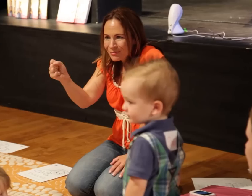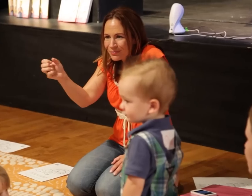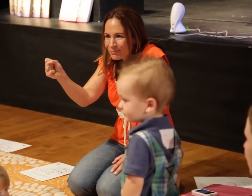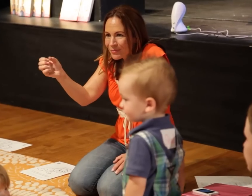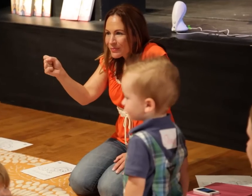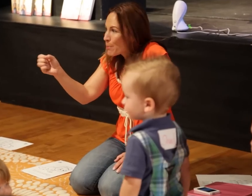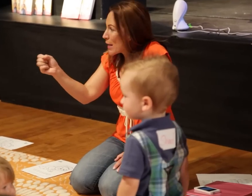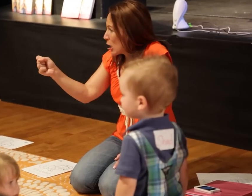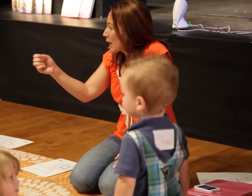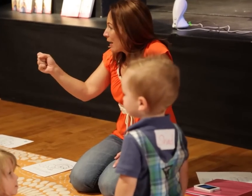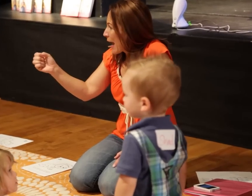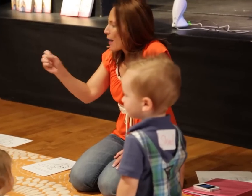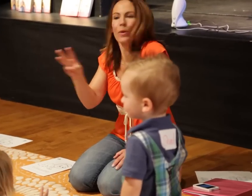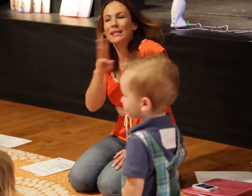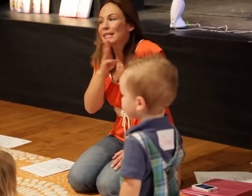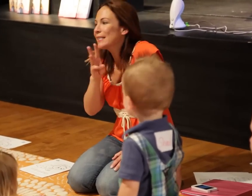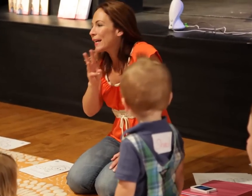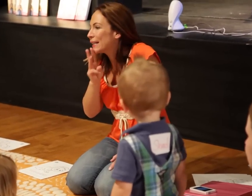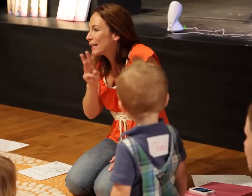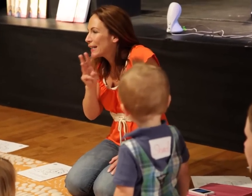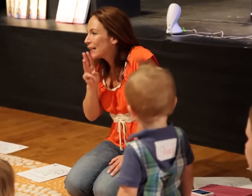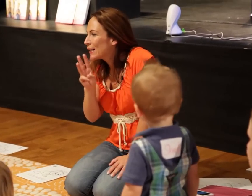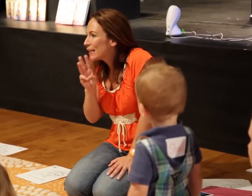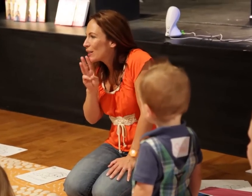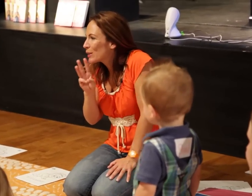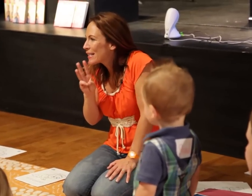MILK. And what's this sign?